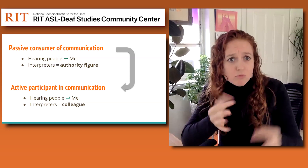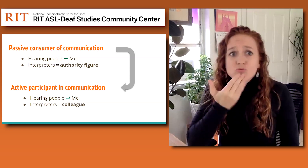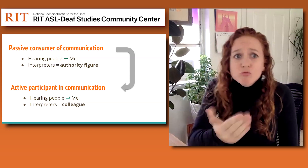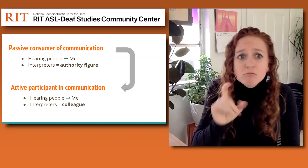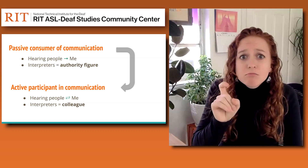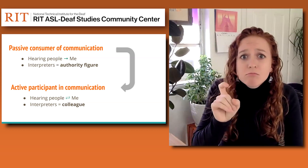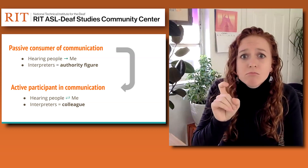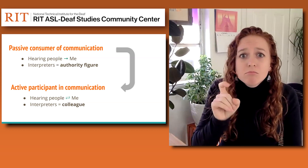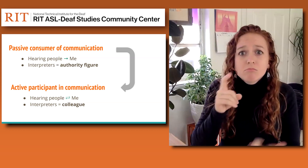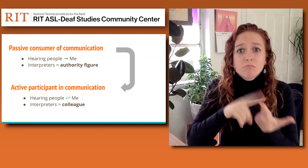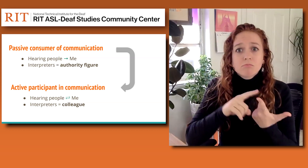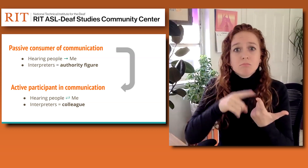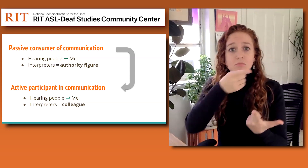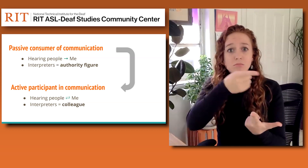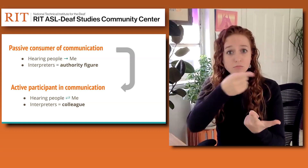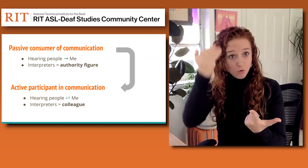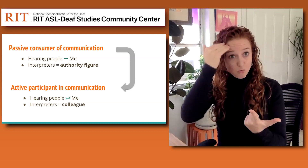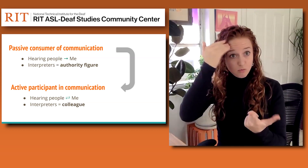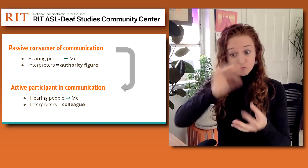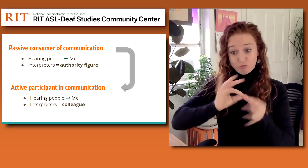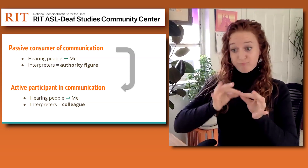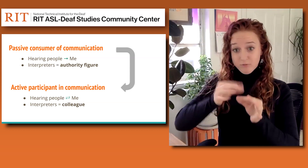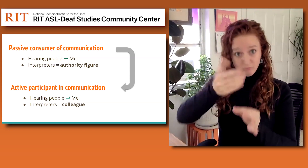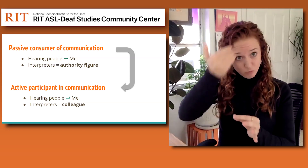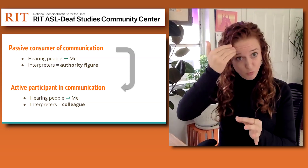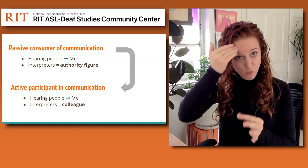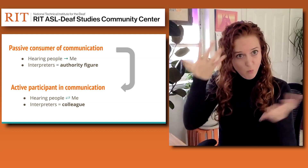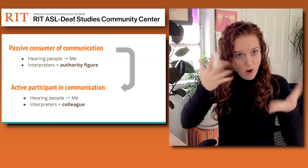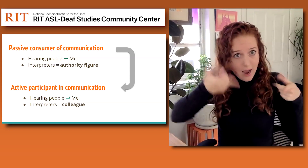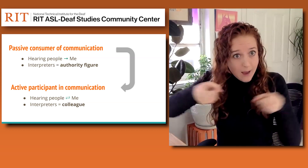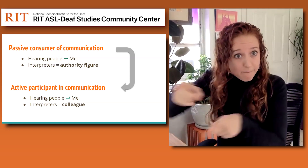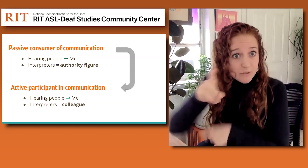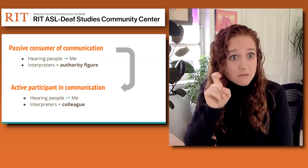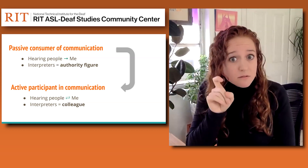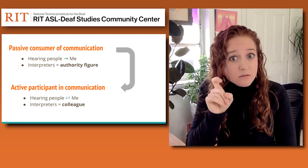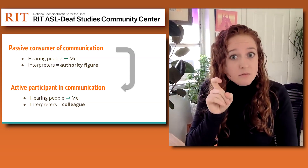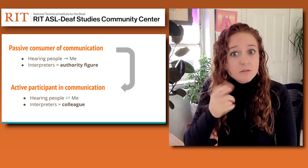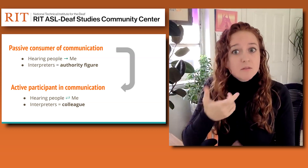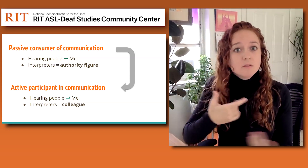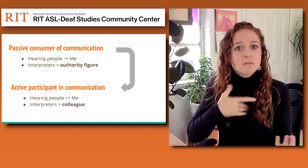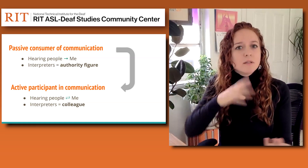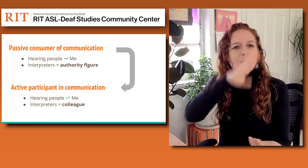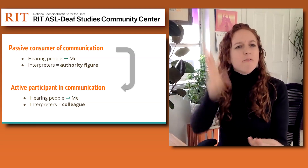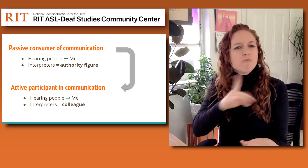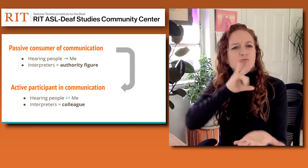So I never really had a chance to talk to an interpreter to understand if the interpreter was good,